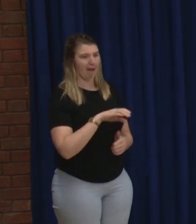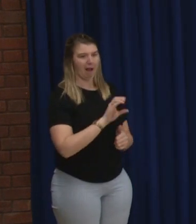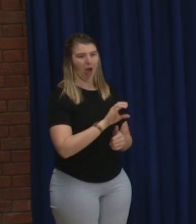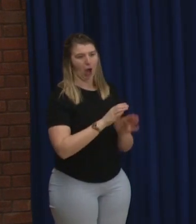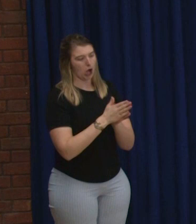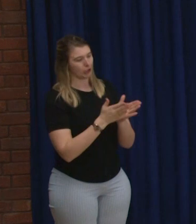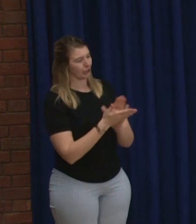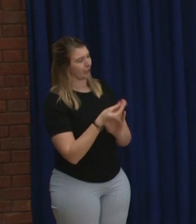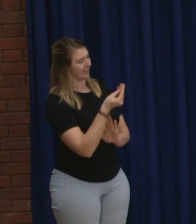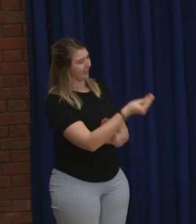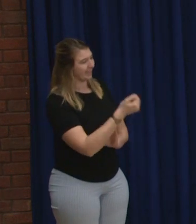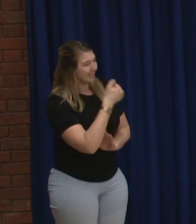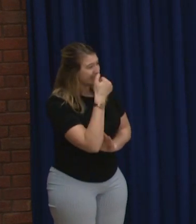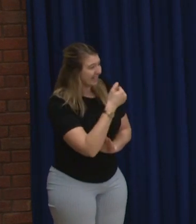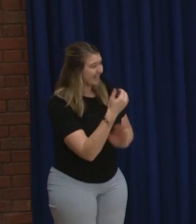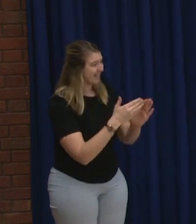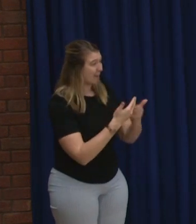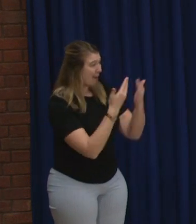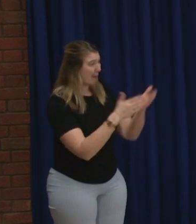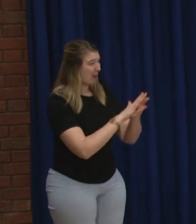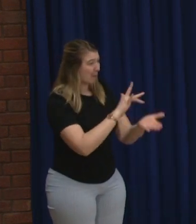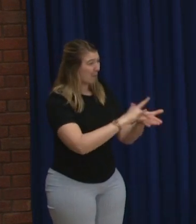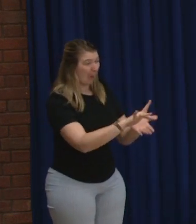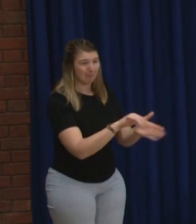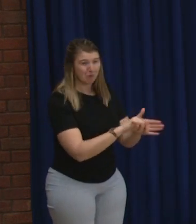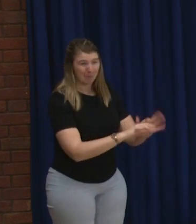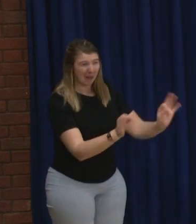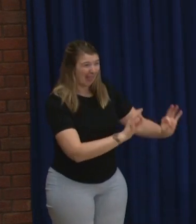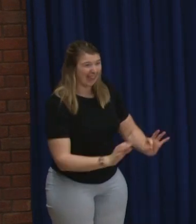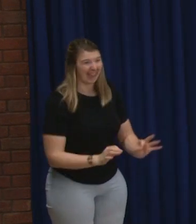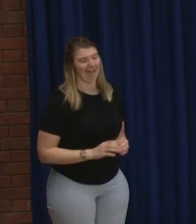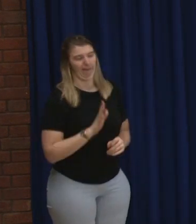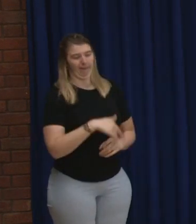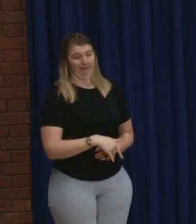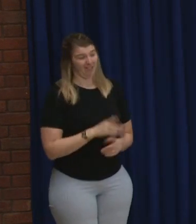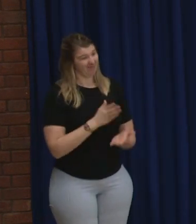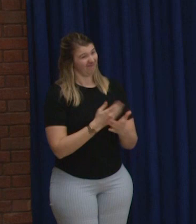going to disappear, and that was what we thought about neurodevelopmental conditions and I was a